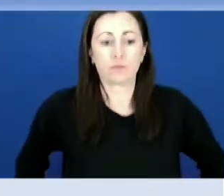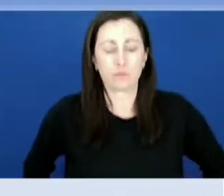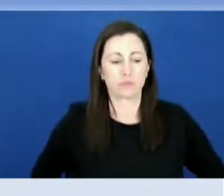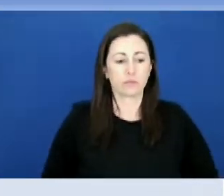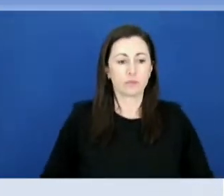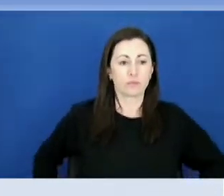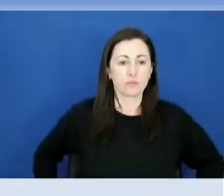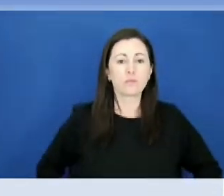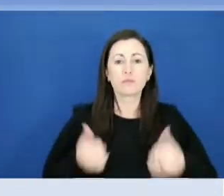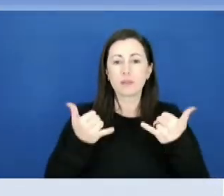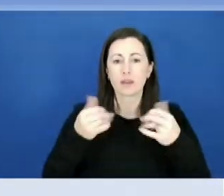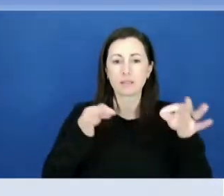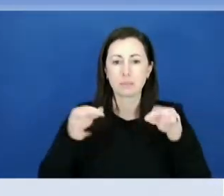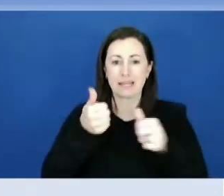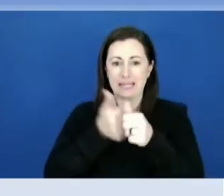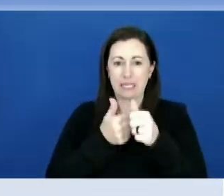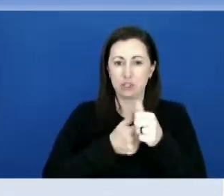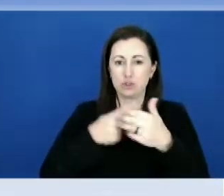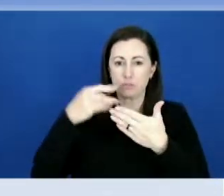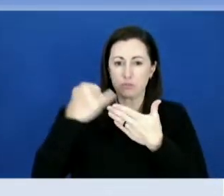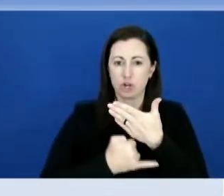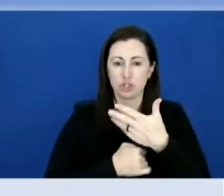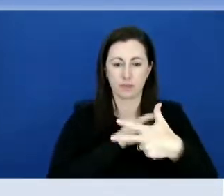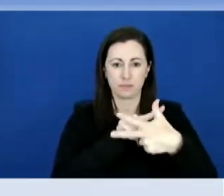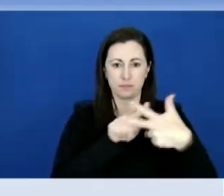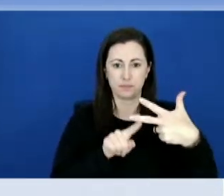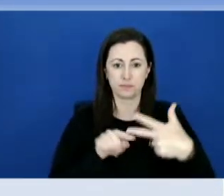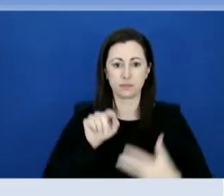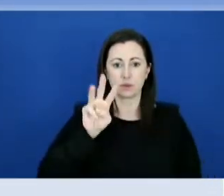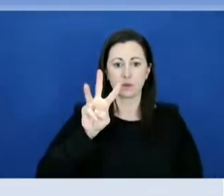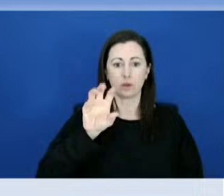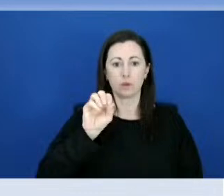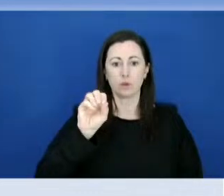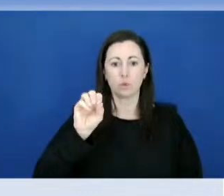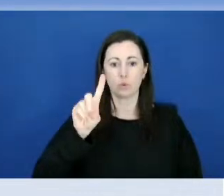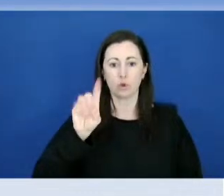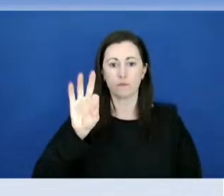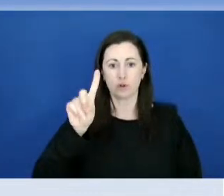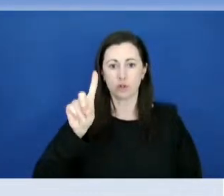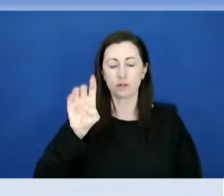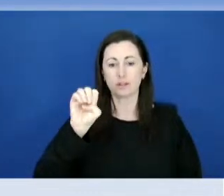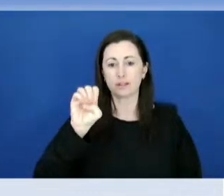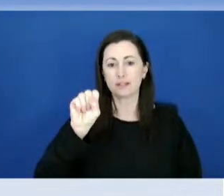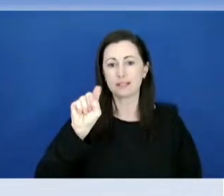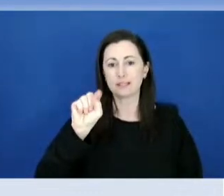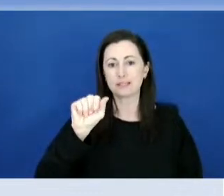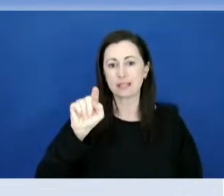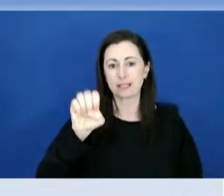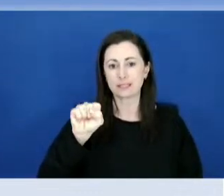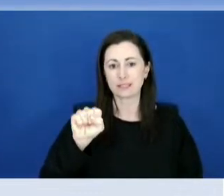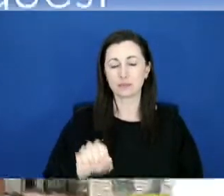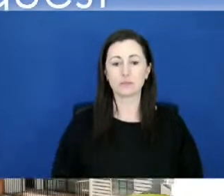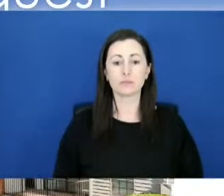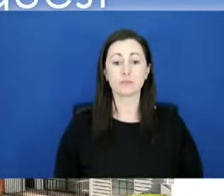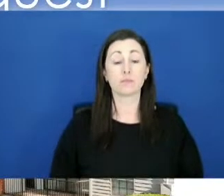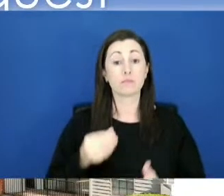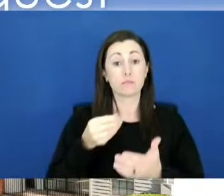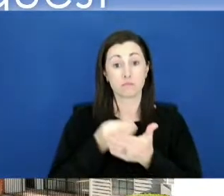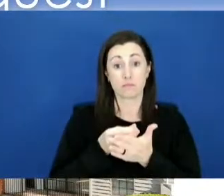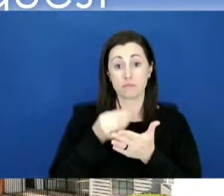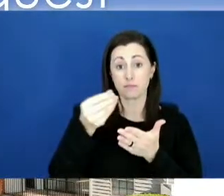SO NOW WE'RE GOING TO GO OVER